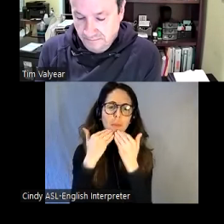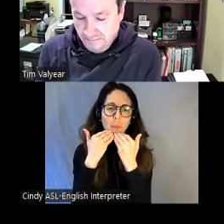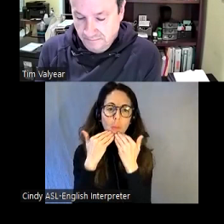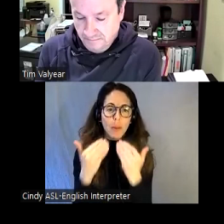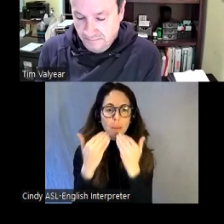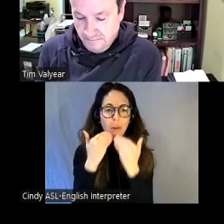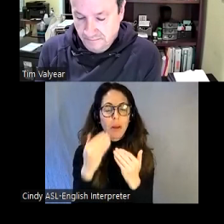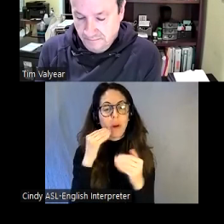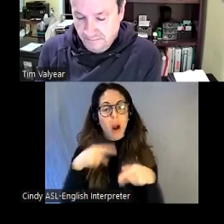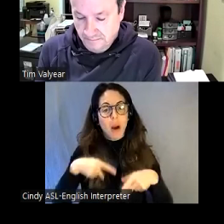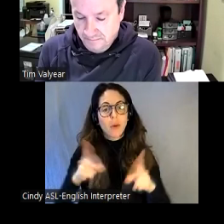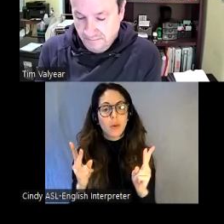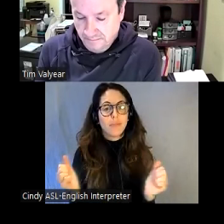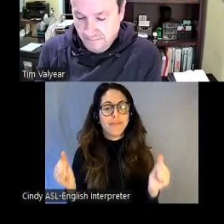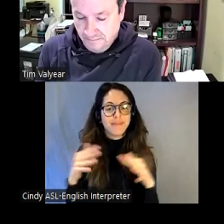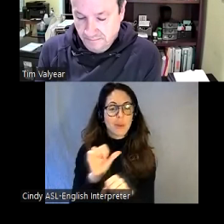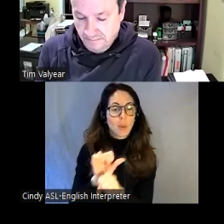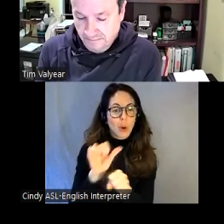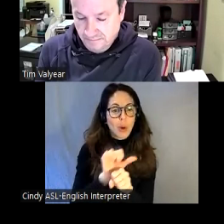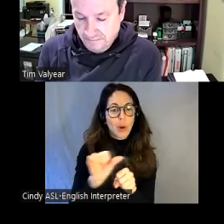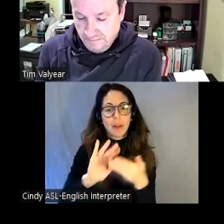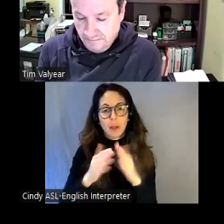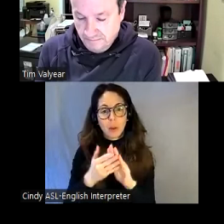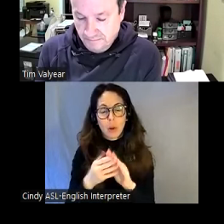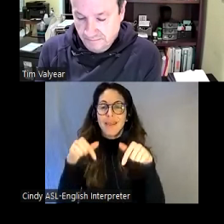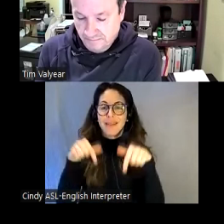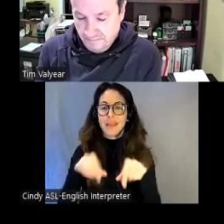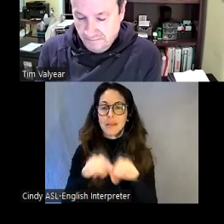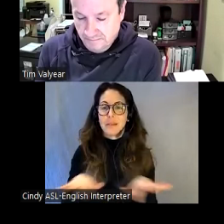meeting place of Toronto is still home to many indigenous